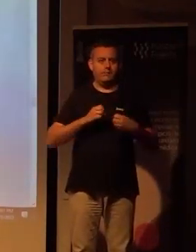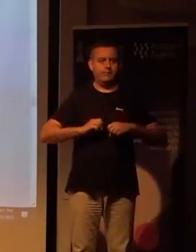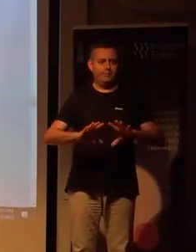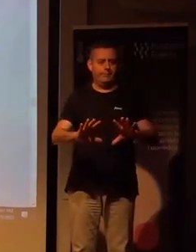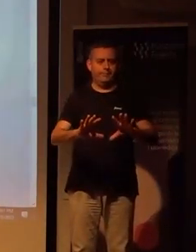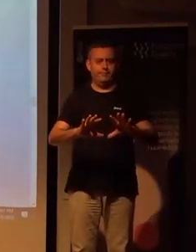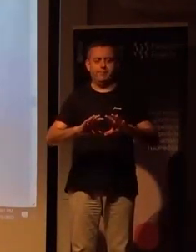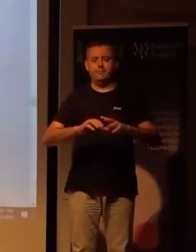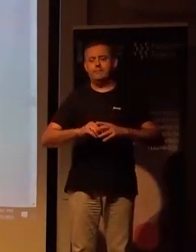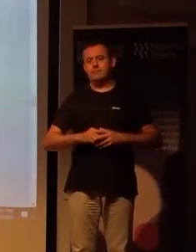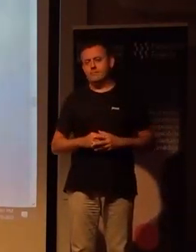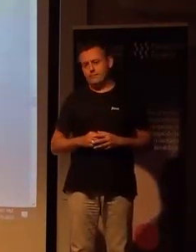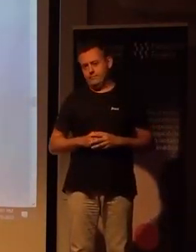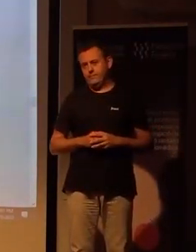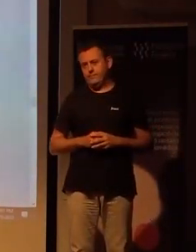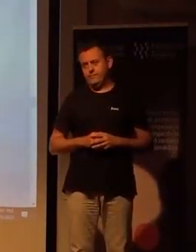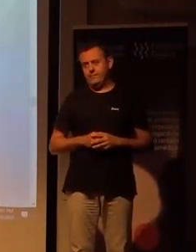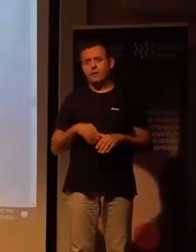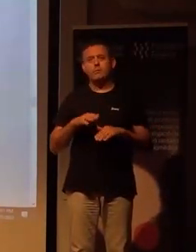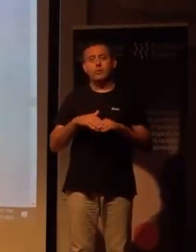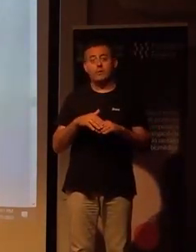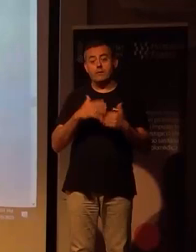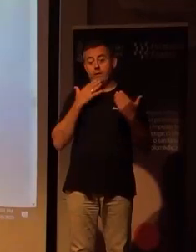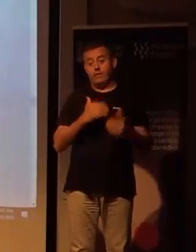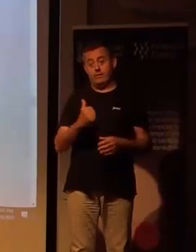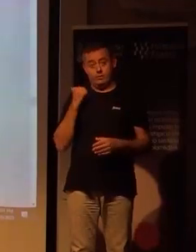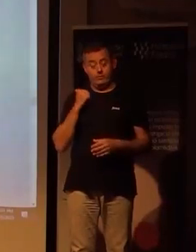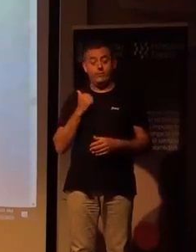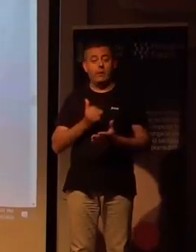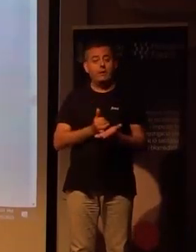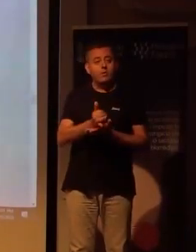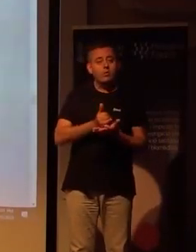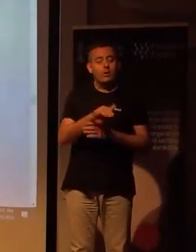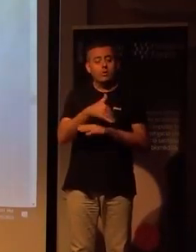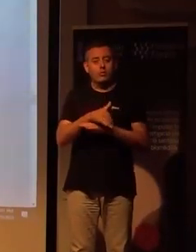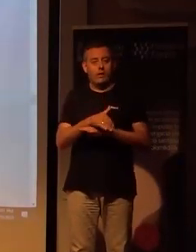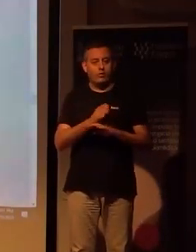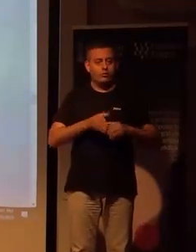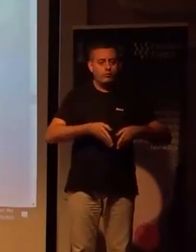Precisely through this, through urban agriculture and specifically urban community gardens as a tool.